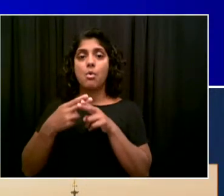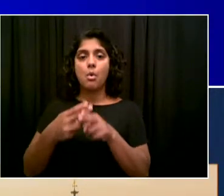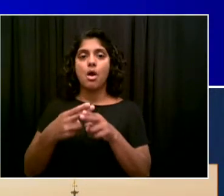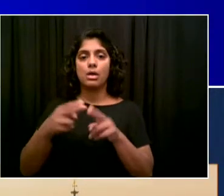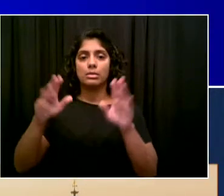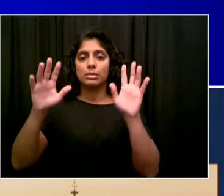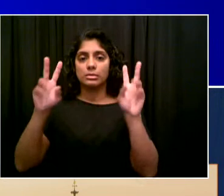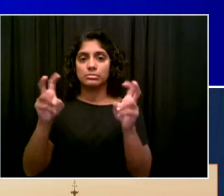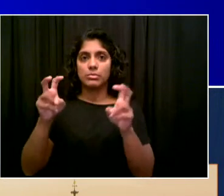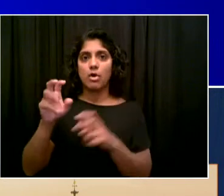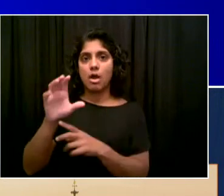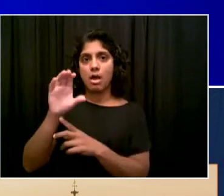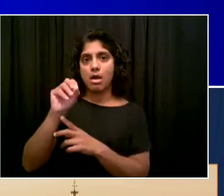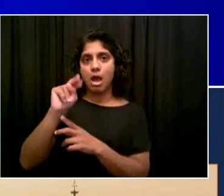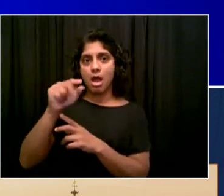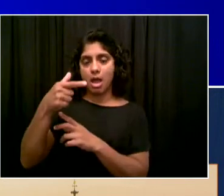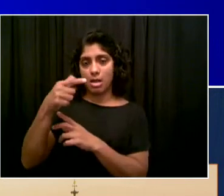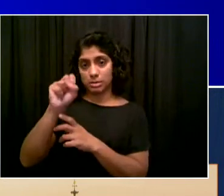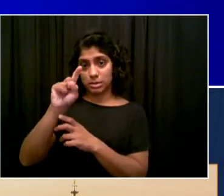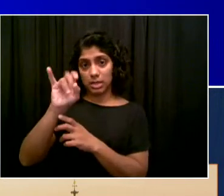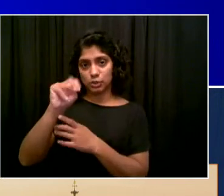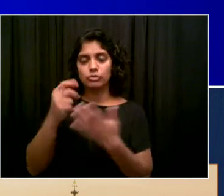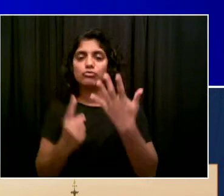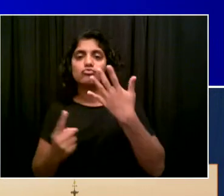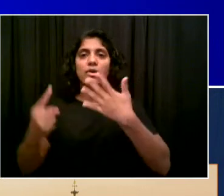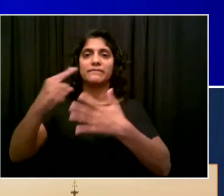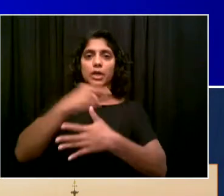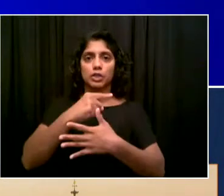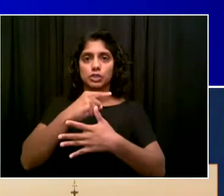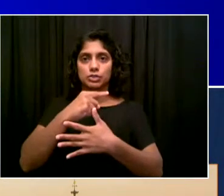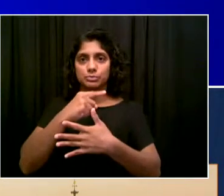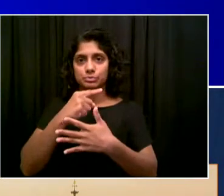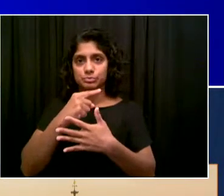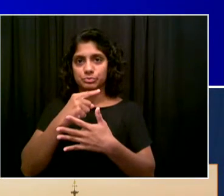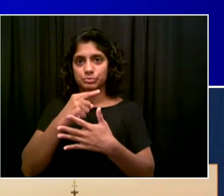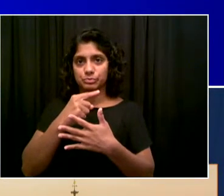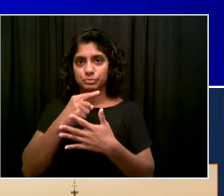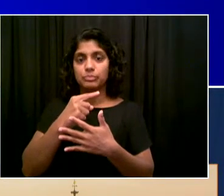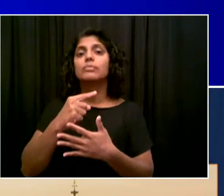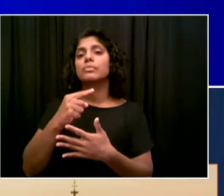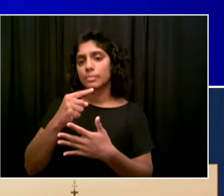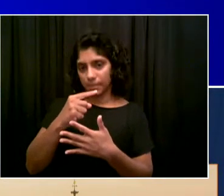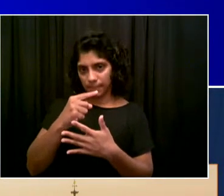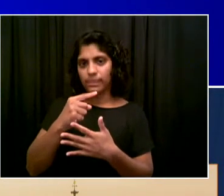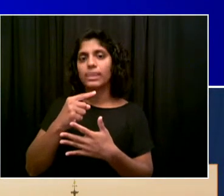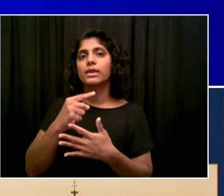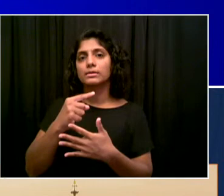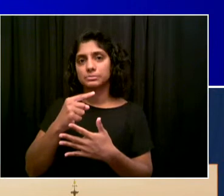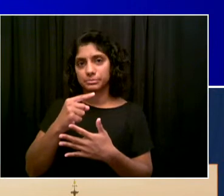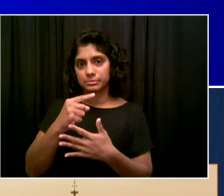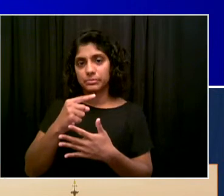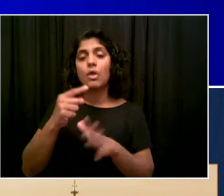THIS GOING. THIS BOARD HAS NOT YET MET. MTA IS SUPPOSED TO CALL THE MEETING, THEY HAVEN'T CALLED